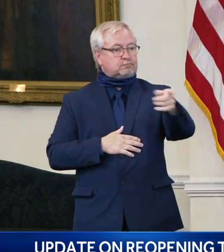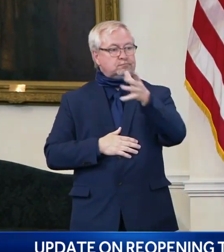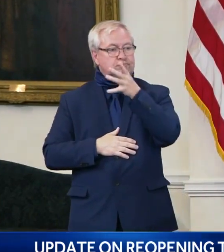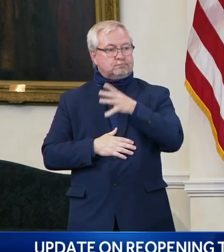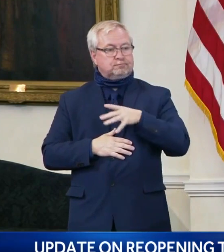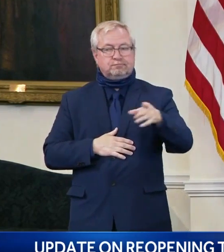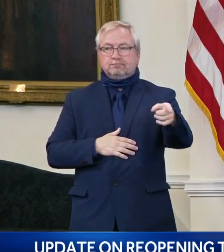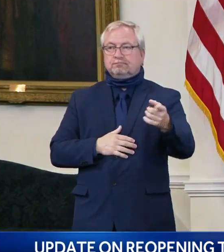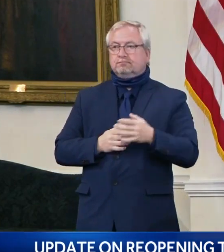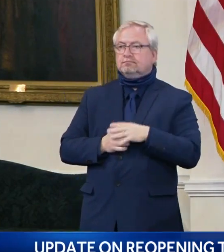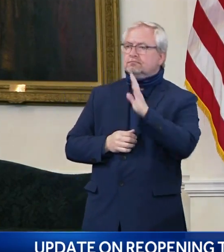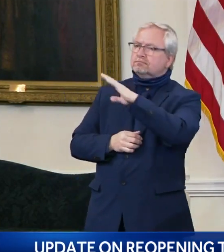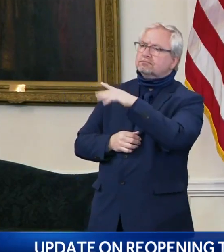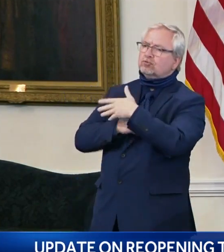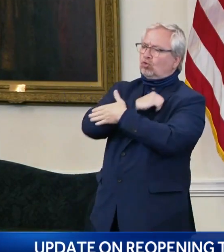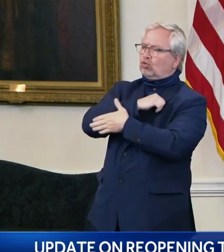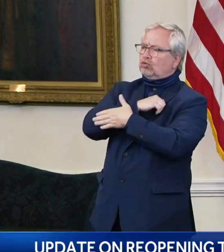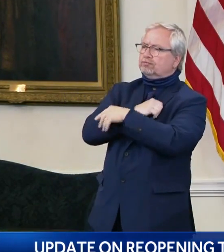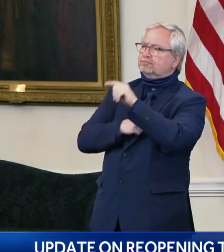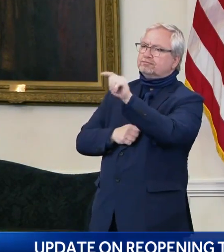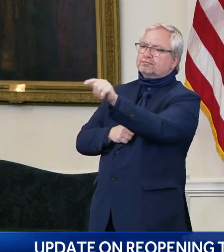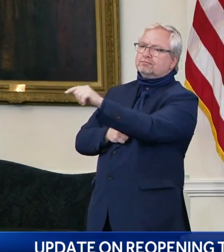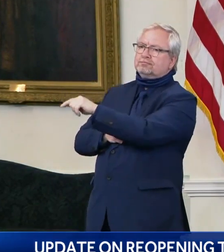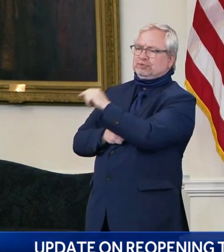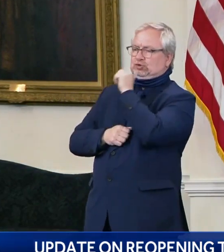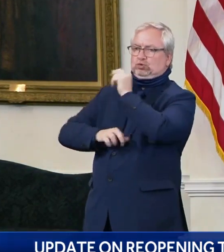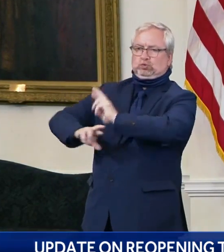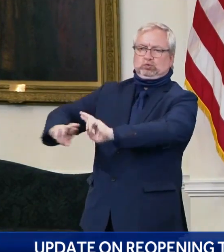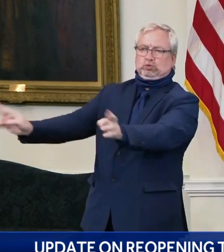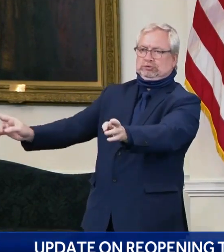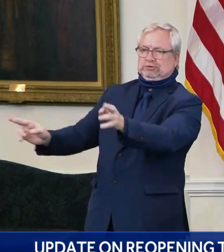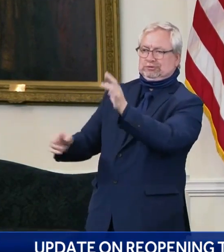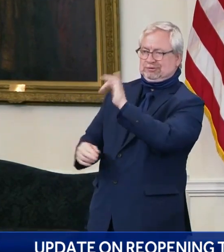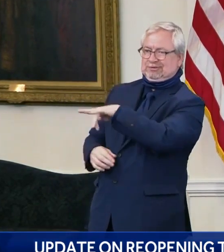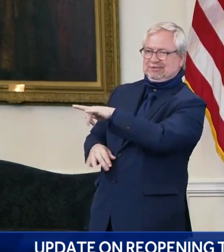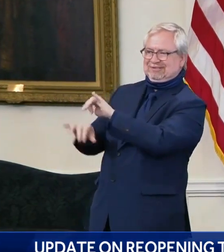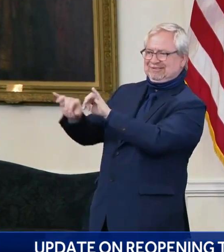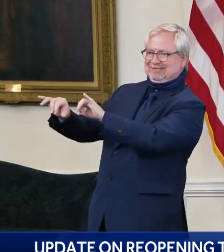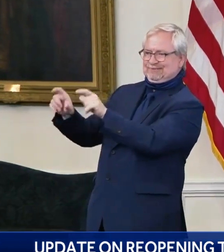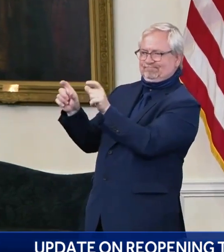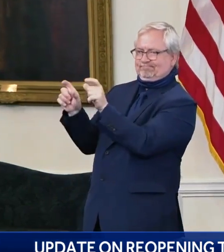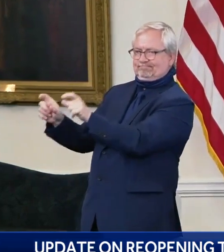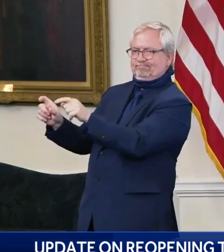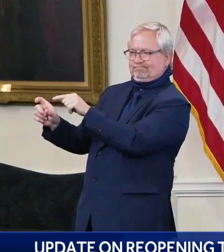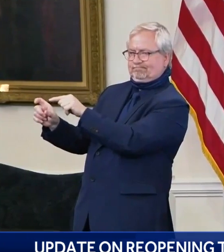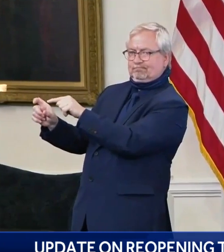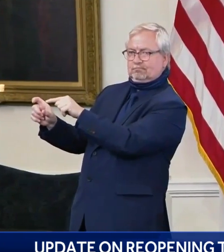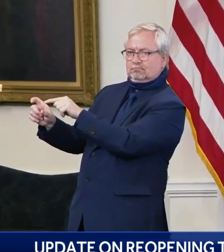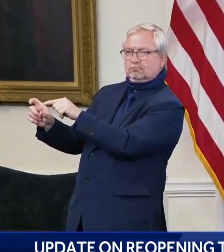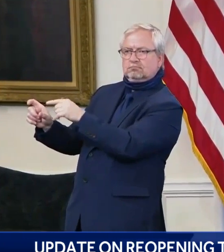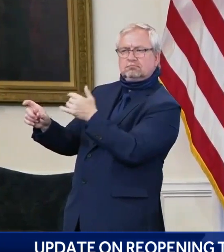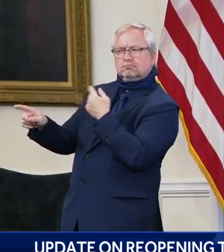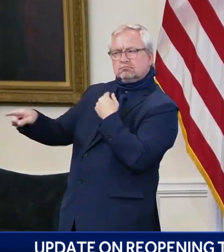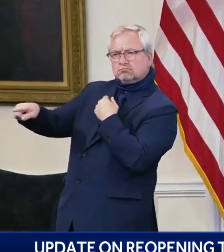IT IS PROBABLY THE RIGHT MOVE.